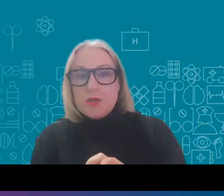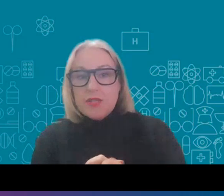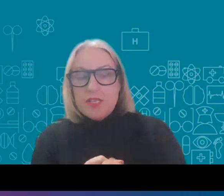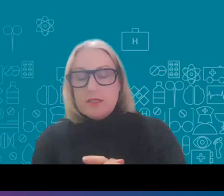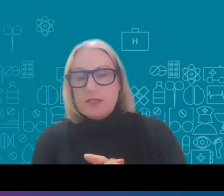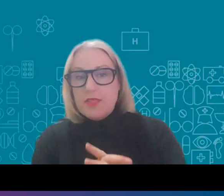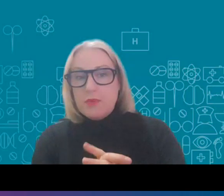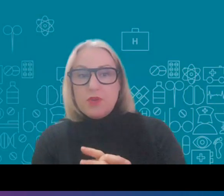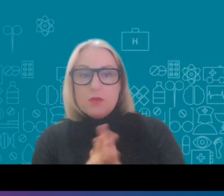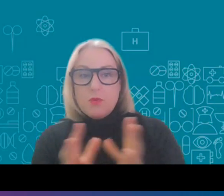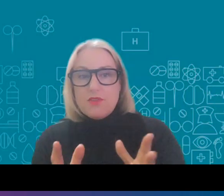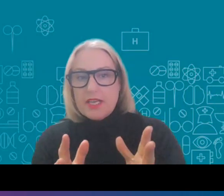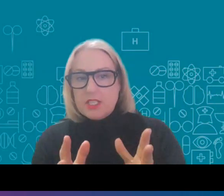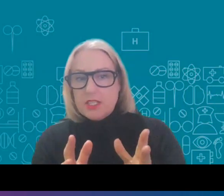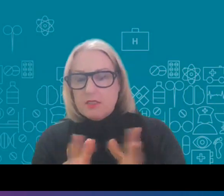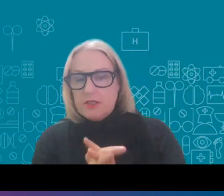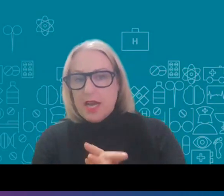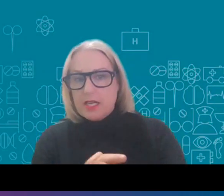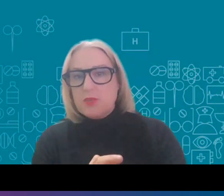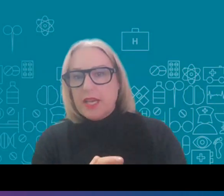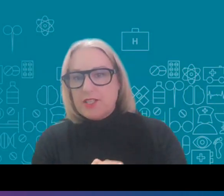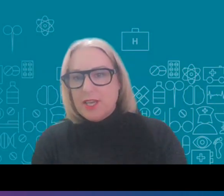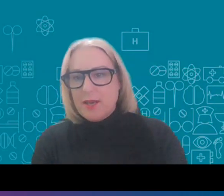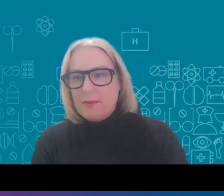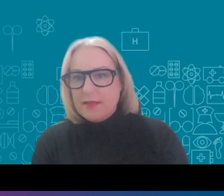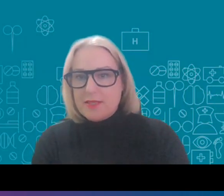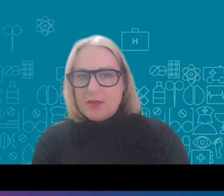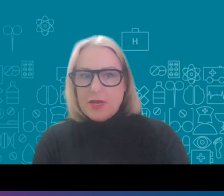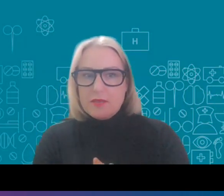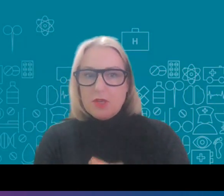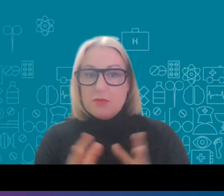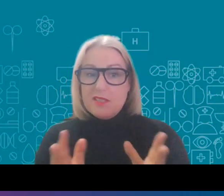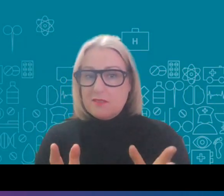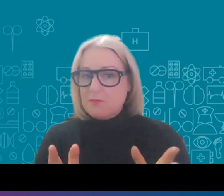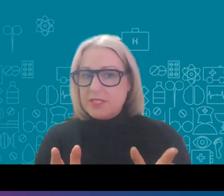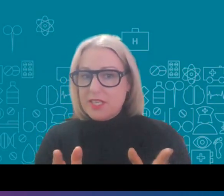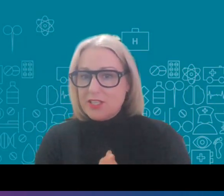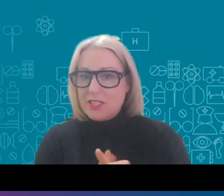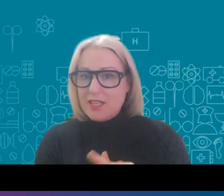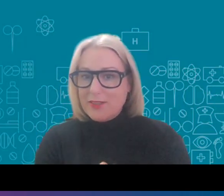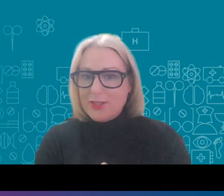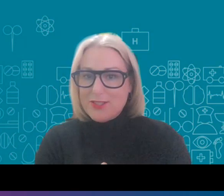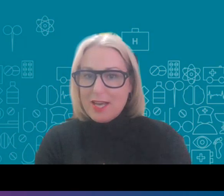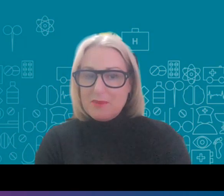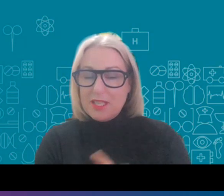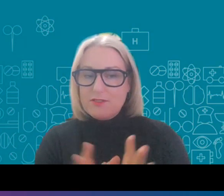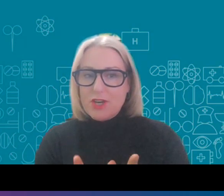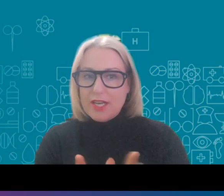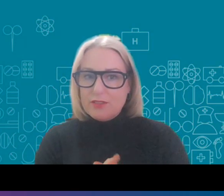So I think we've got a wide ranging communication campaign that's underway at the moment. Presentations like this are happening in a variety of